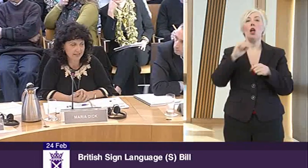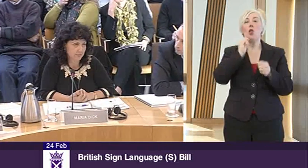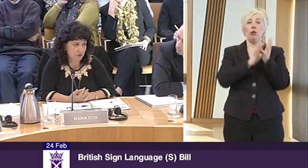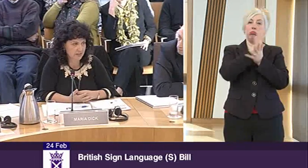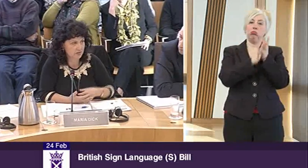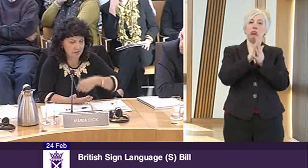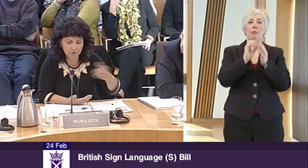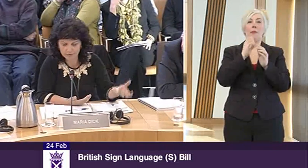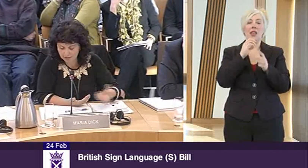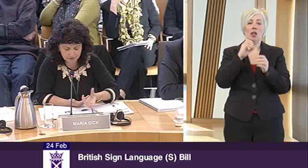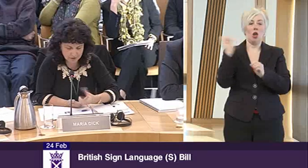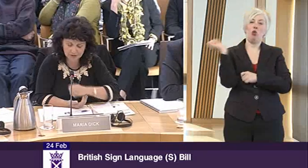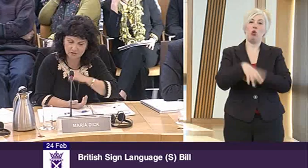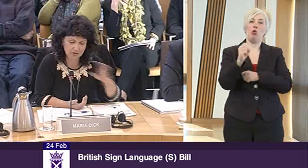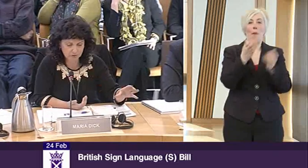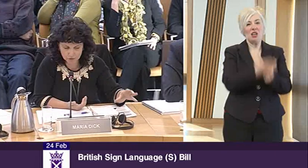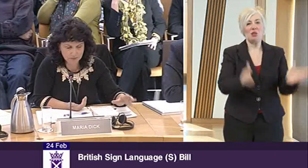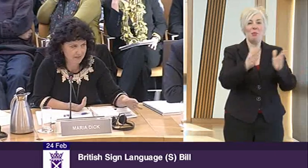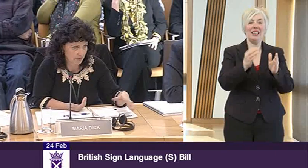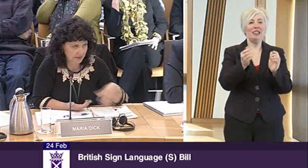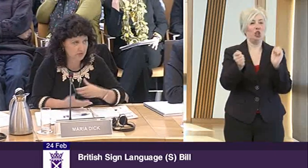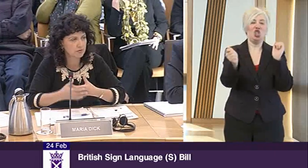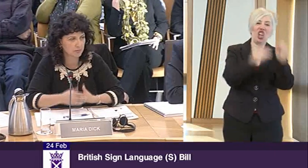about them. For example, they might be about bin collection times changing, new bin colours